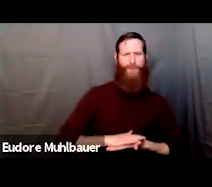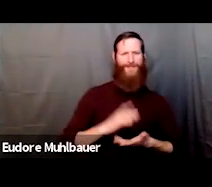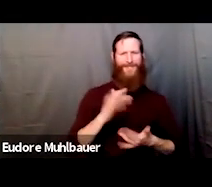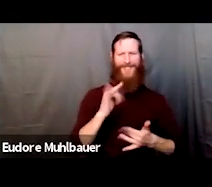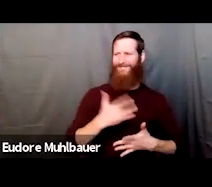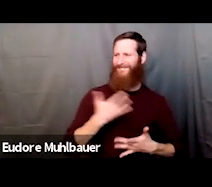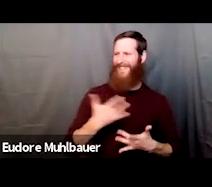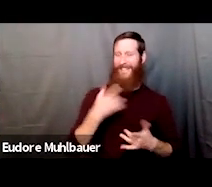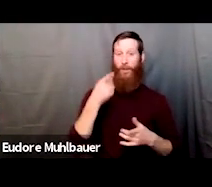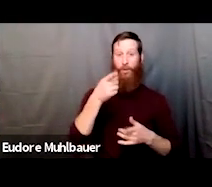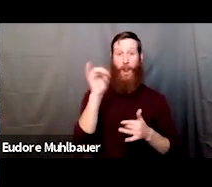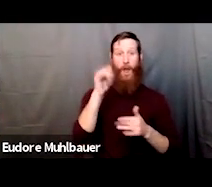like the elevator sinking underneath you